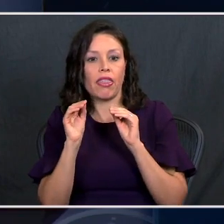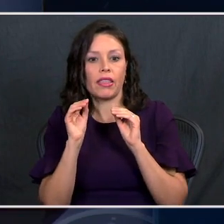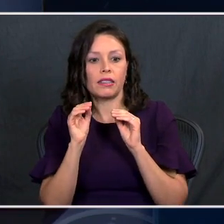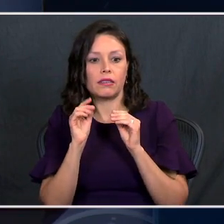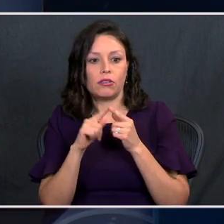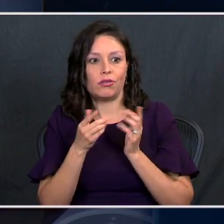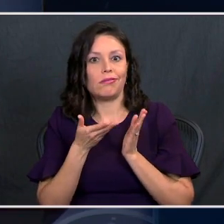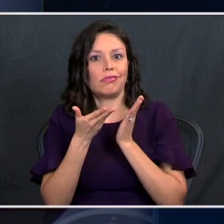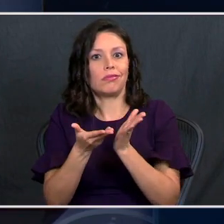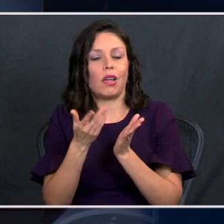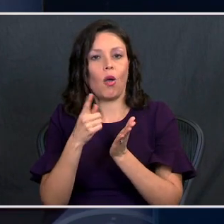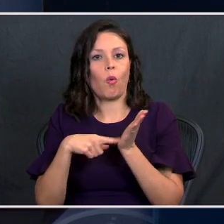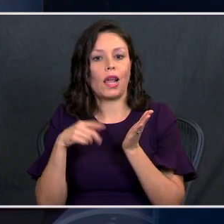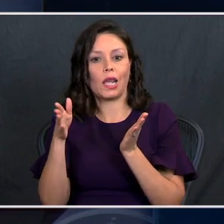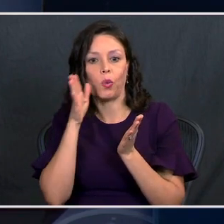in terms of what steps he may take.